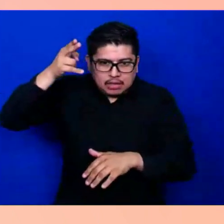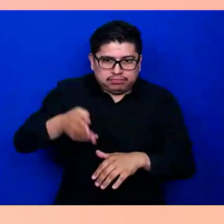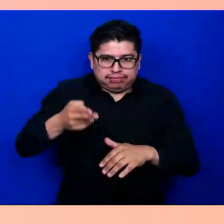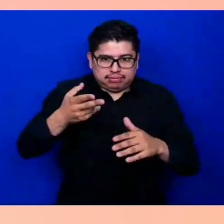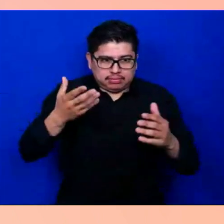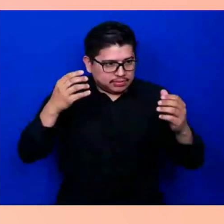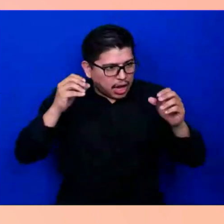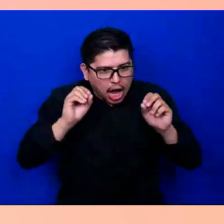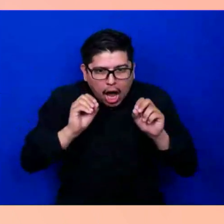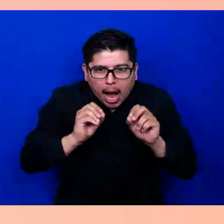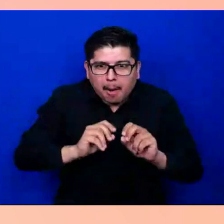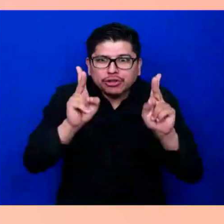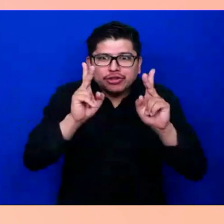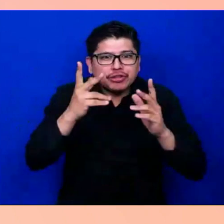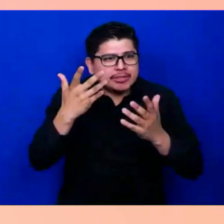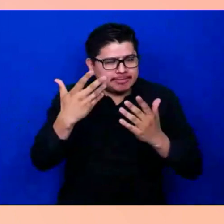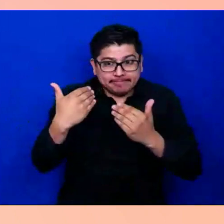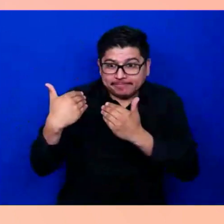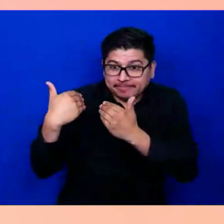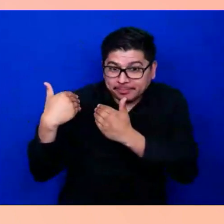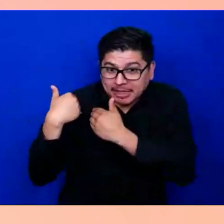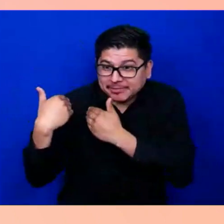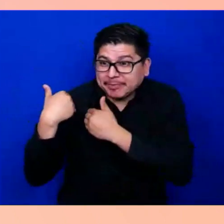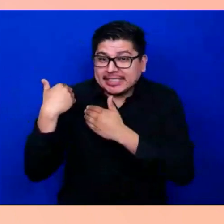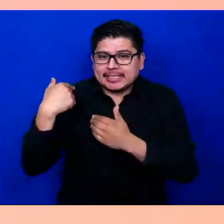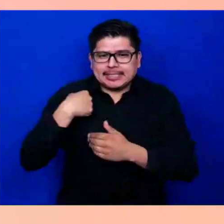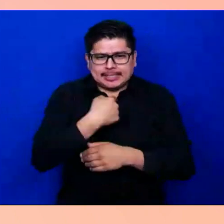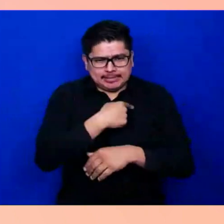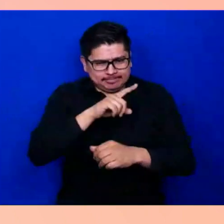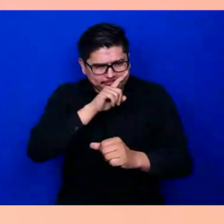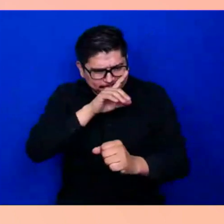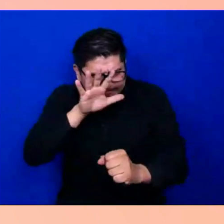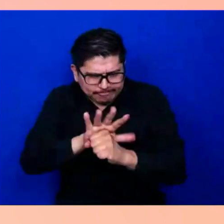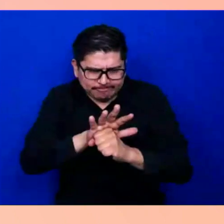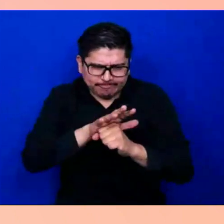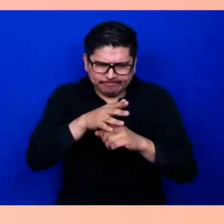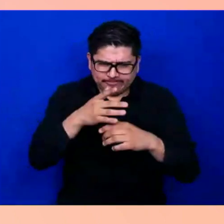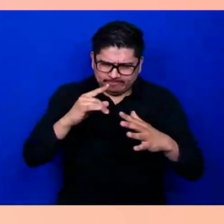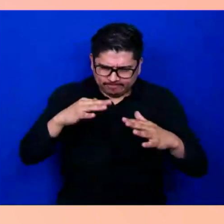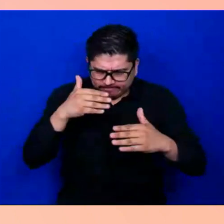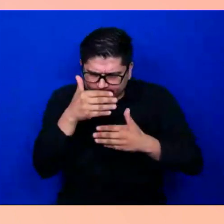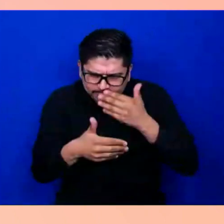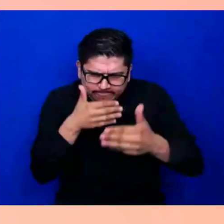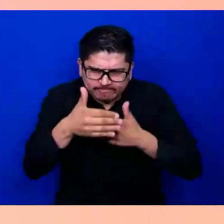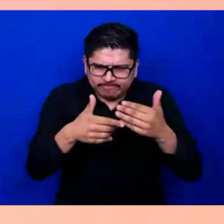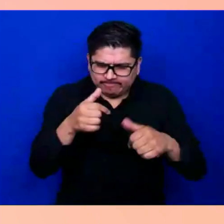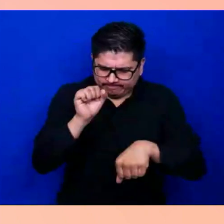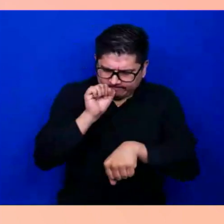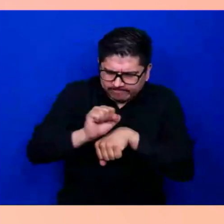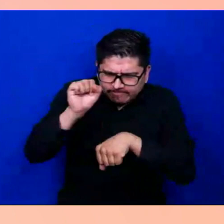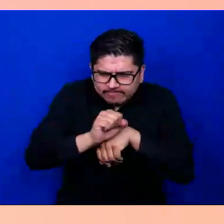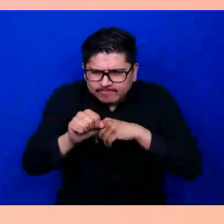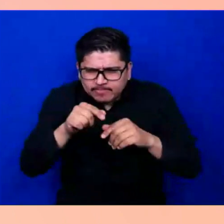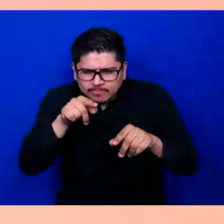which we take seriously. At Microsoft, we work to tackle this holistically across four areas.